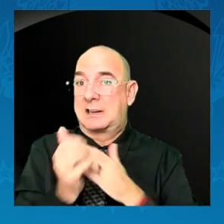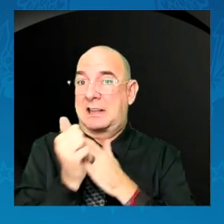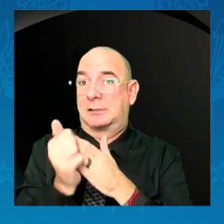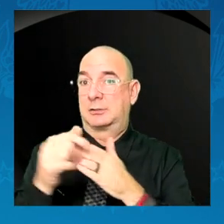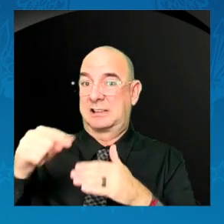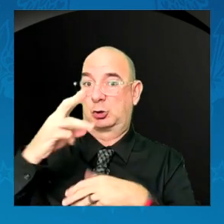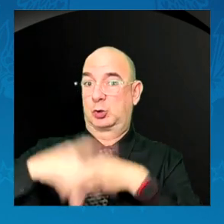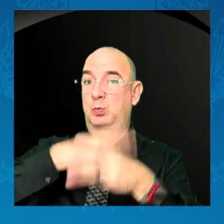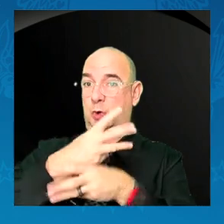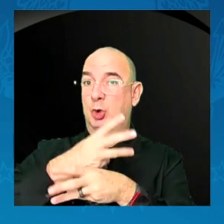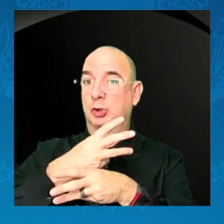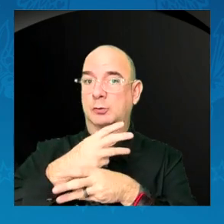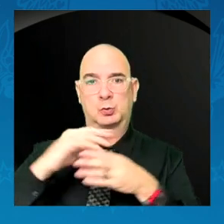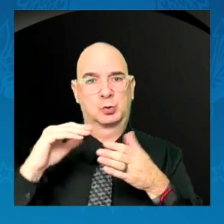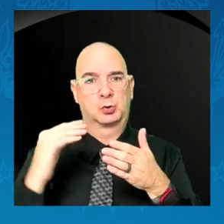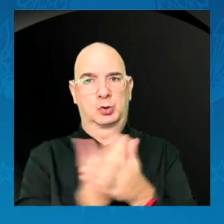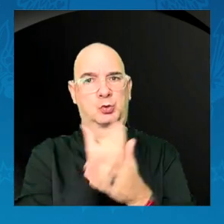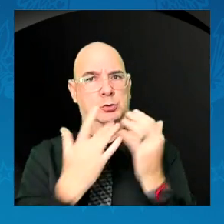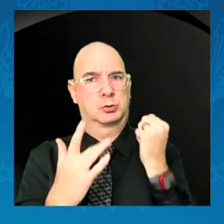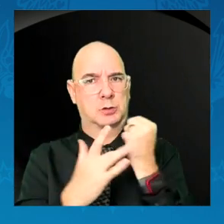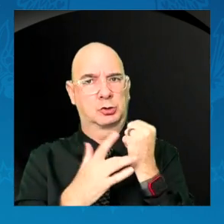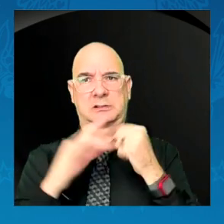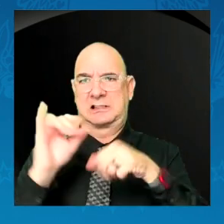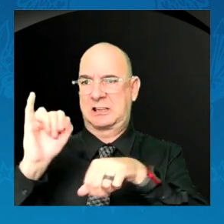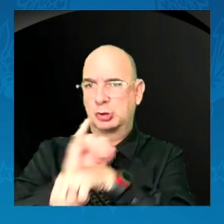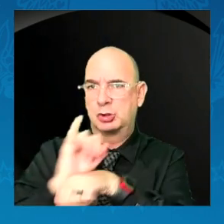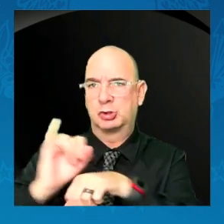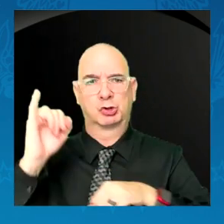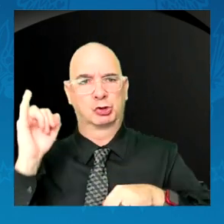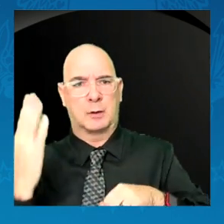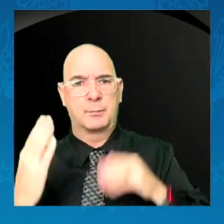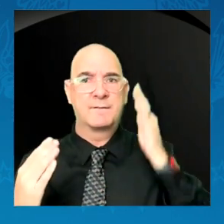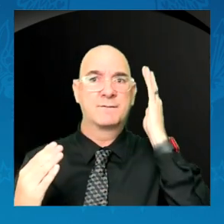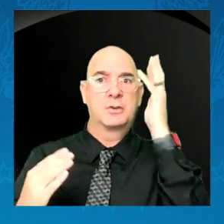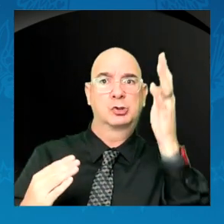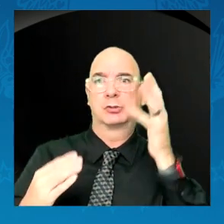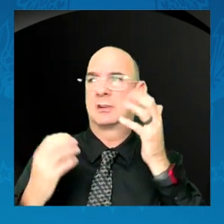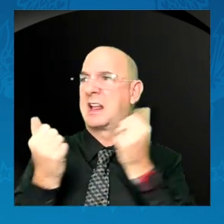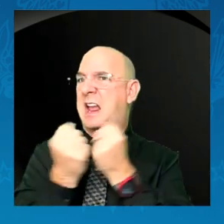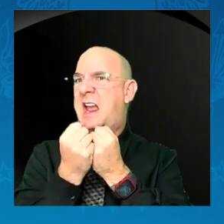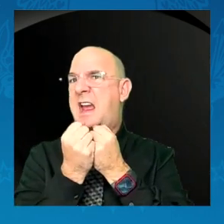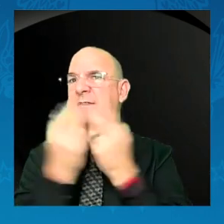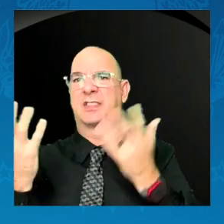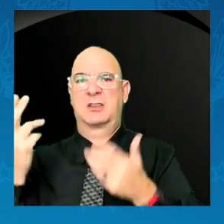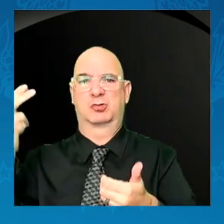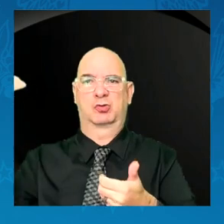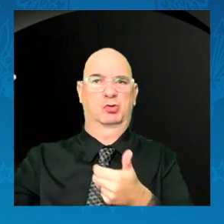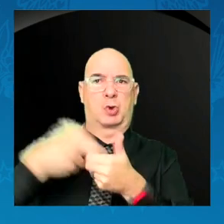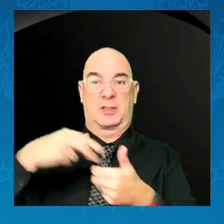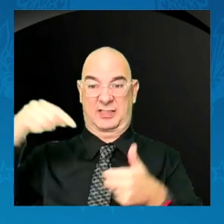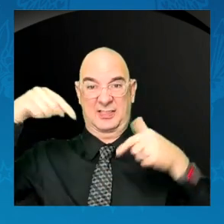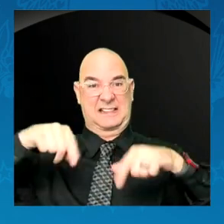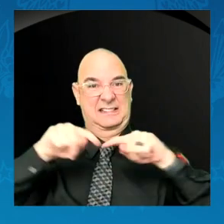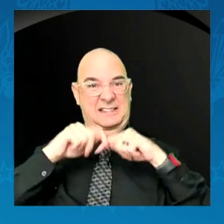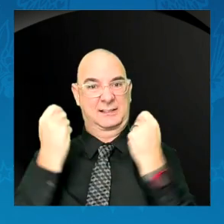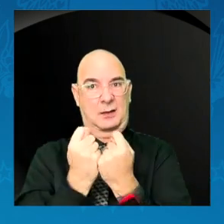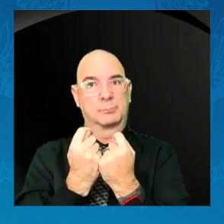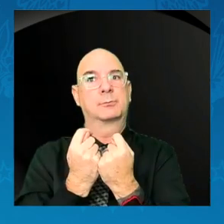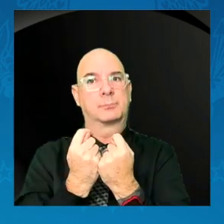and the jobs of the future. We need everyone on the team. We not only want to recruit technical talent from across all of America,